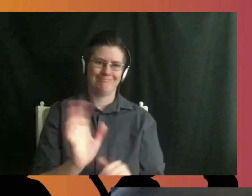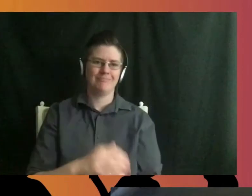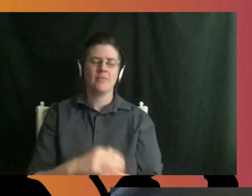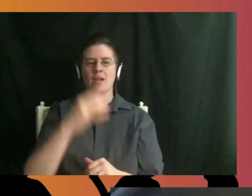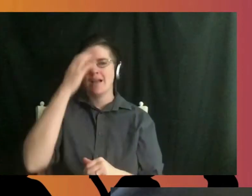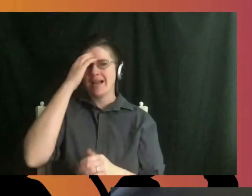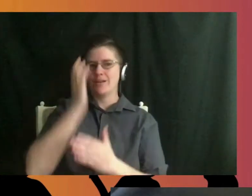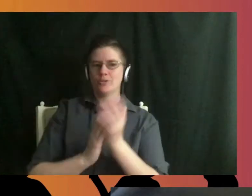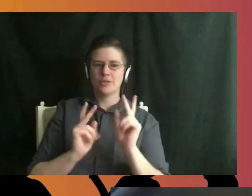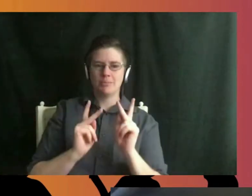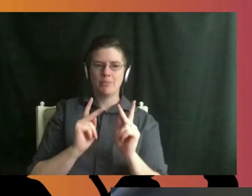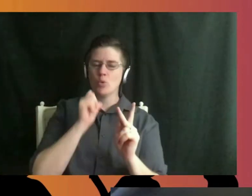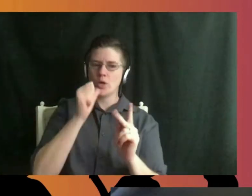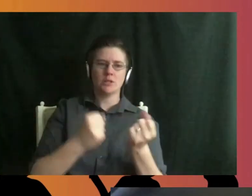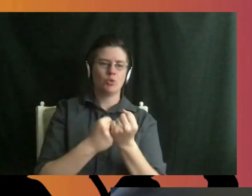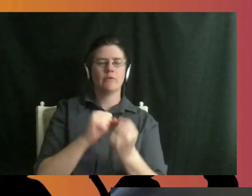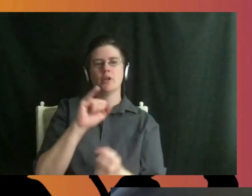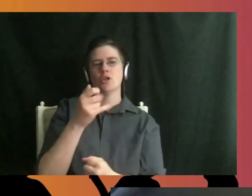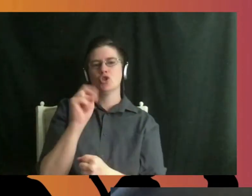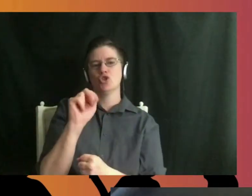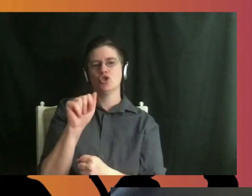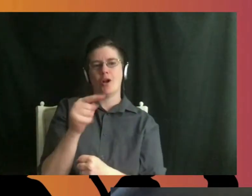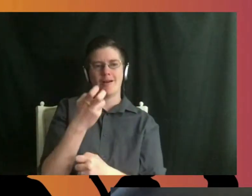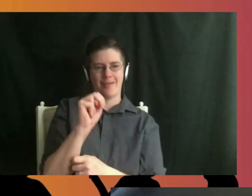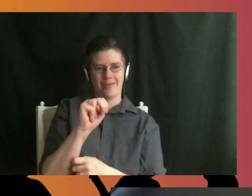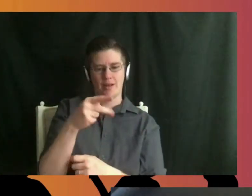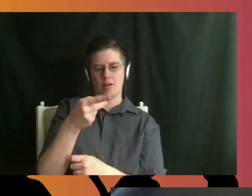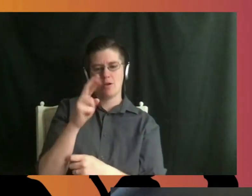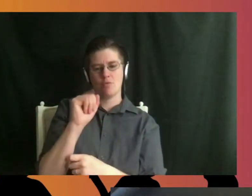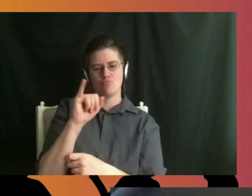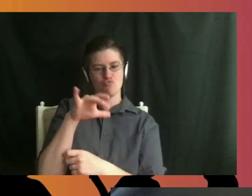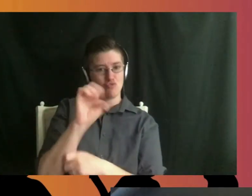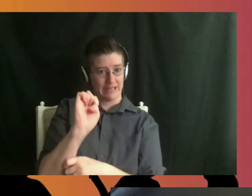jonathan price who was murdered by police in texas because he actually wasn't a supporter